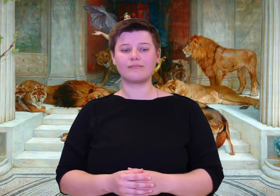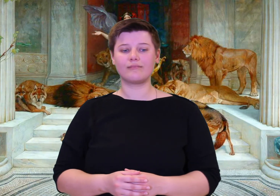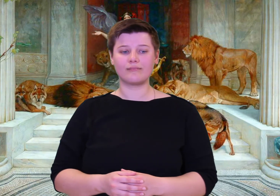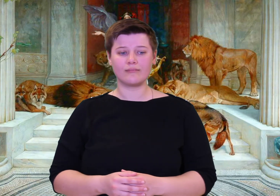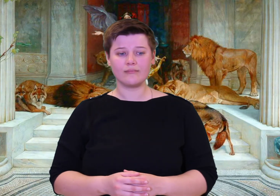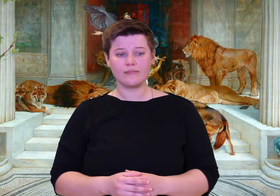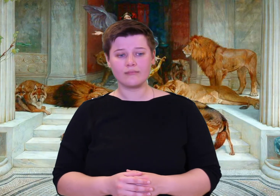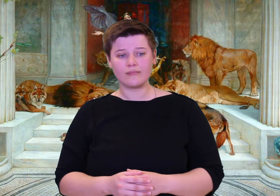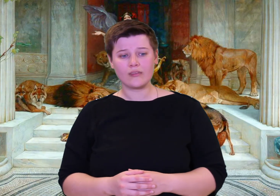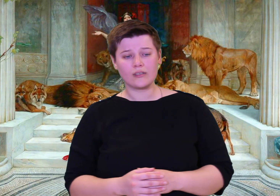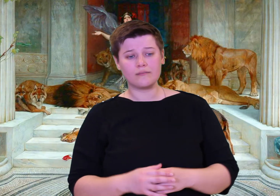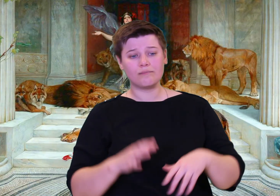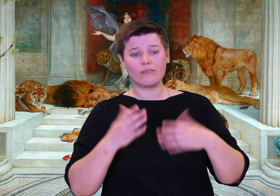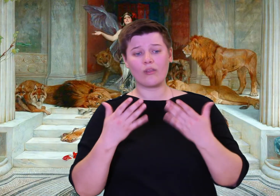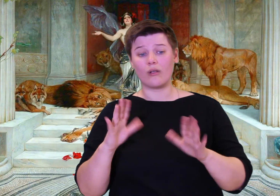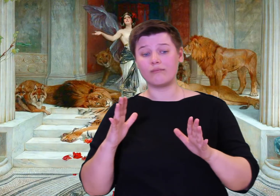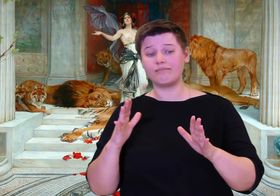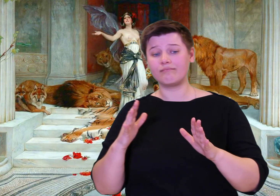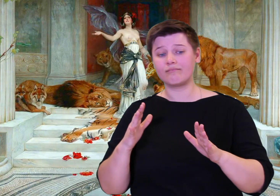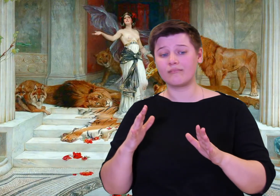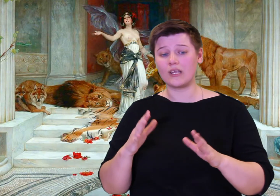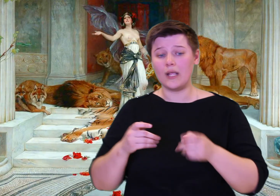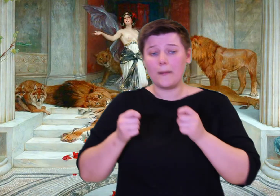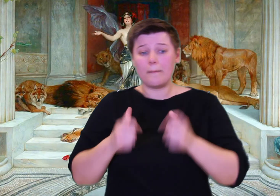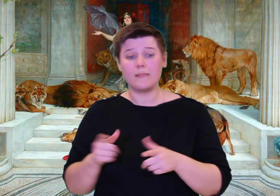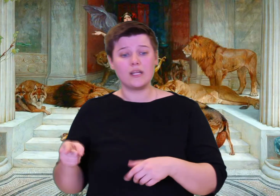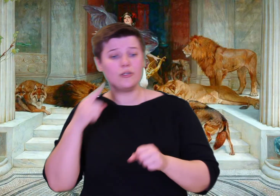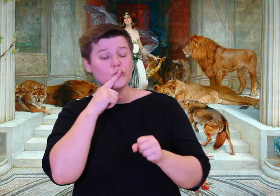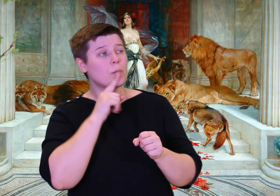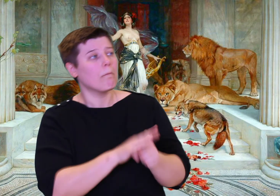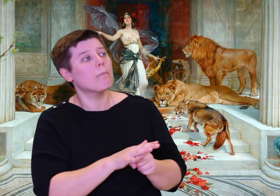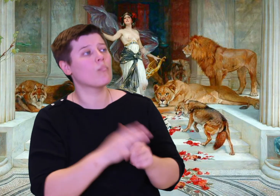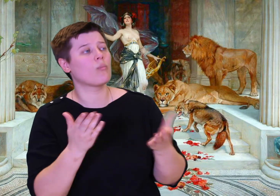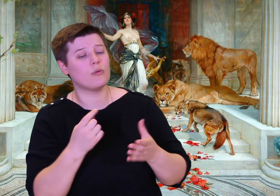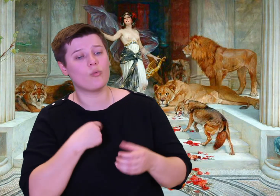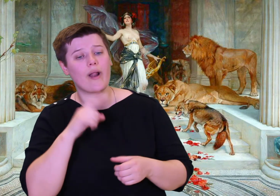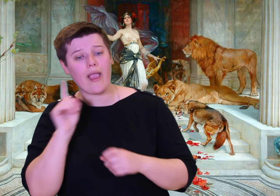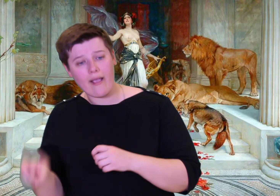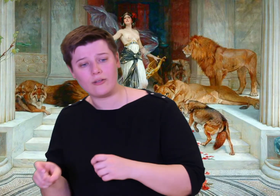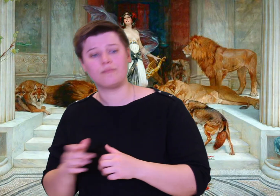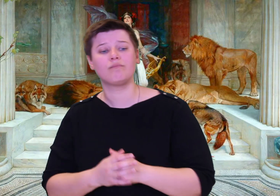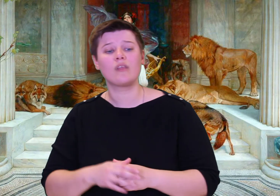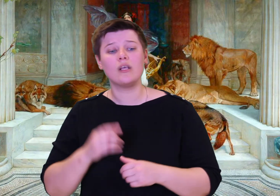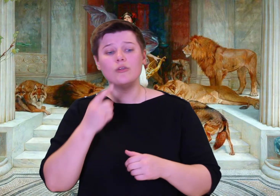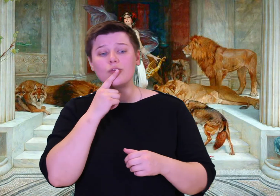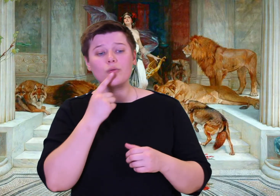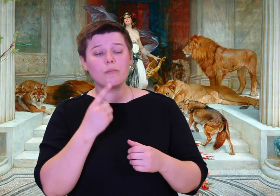when you have got me nude? I refuse to come to bed with you unless you swear a